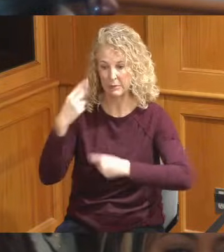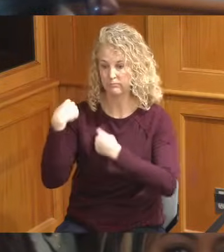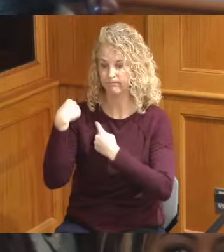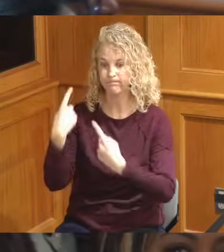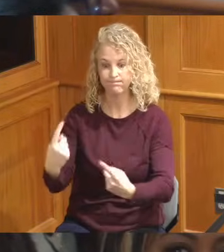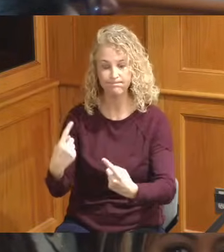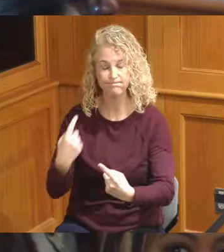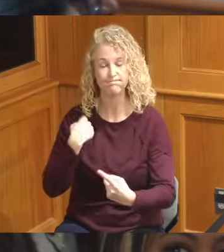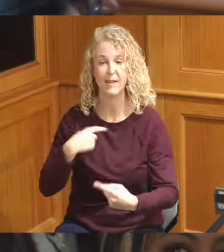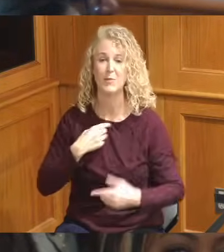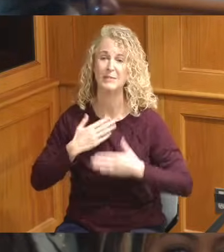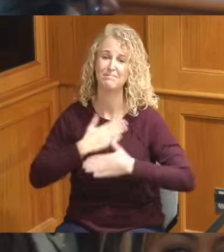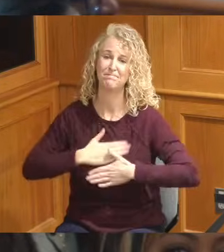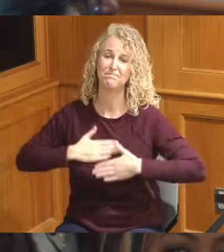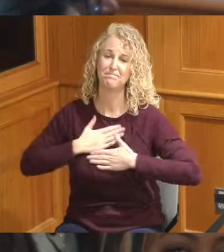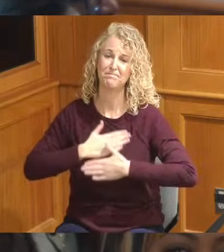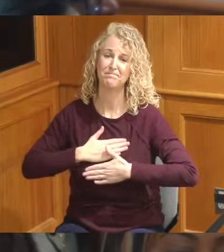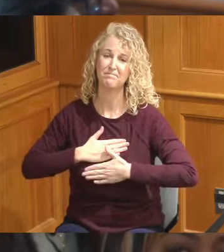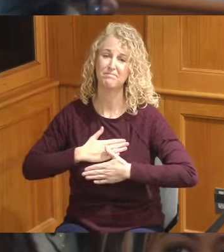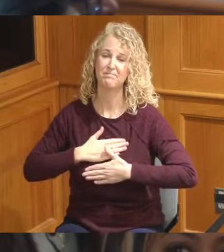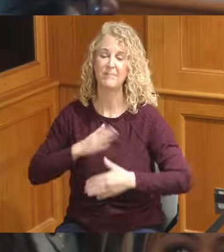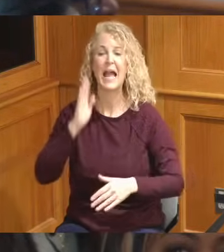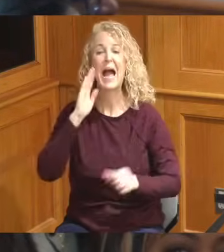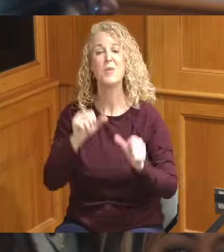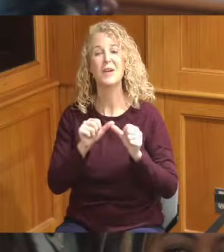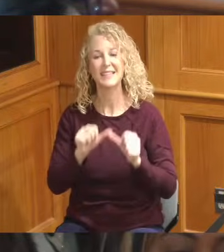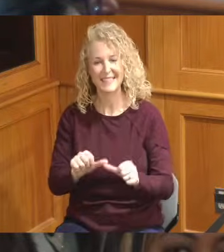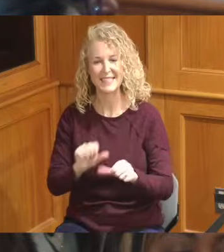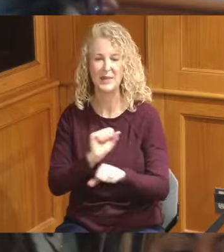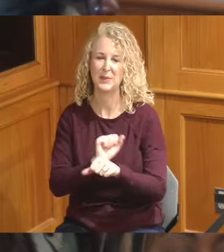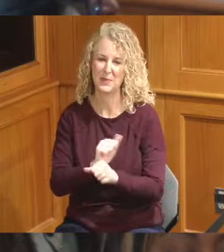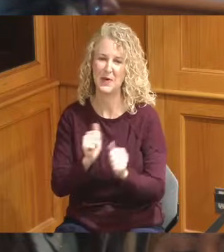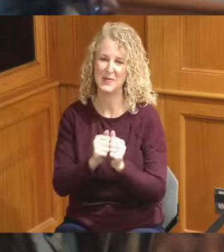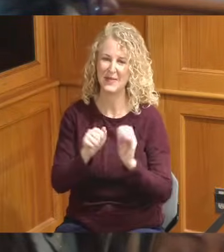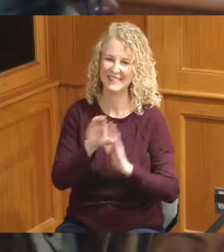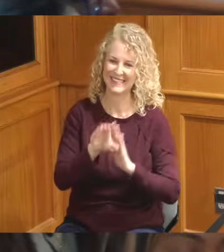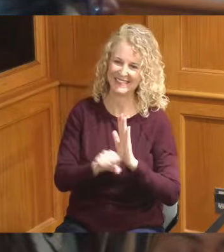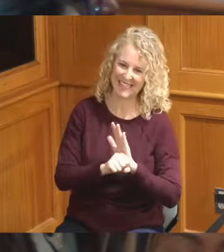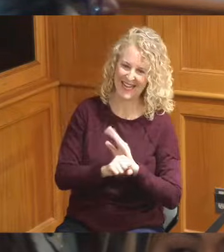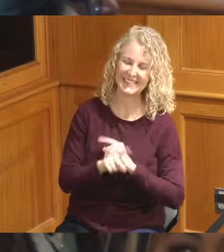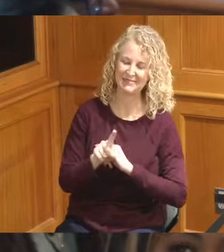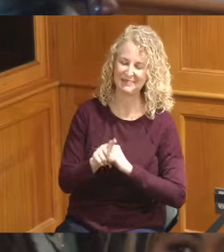we're so pleased. I'll continue to work with the college even though I retire. We learned